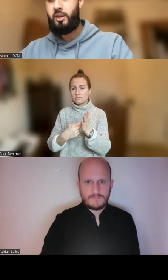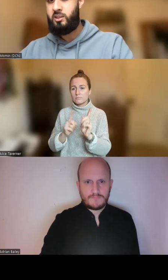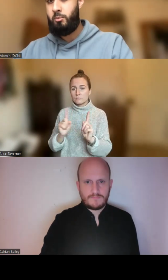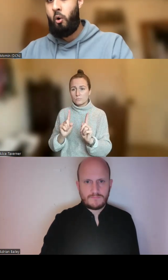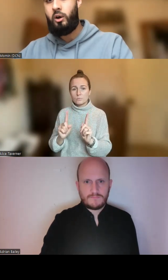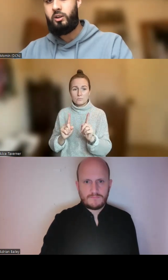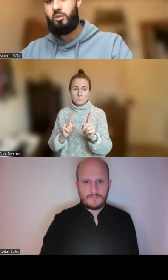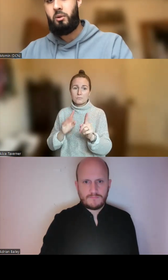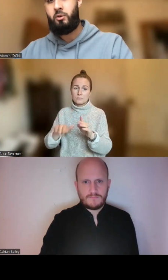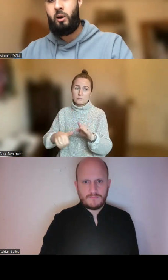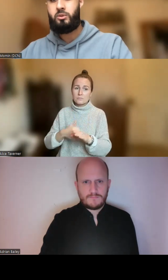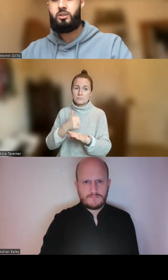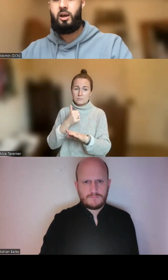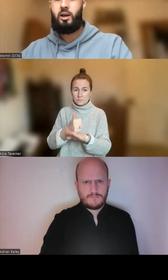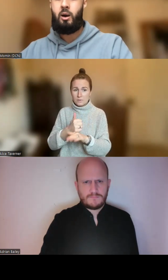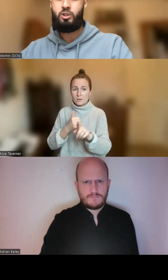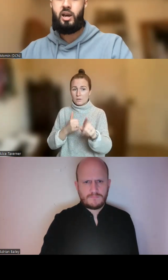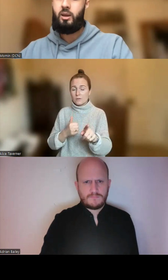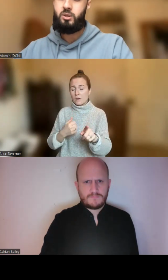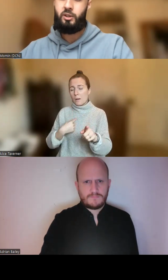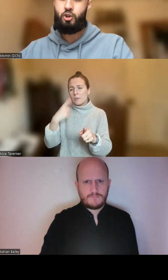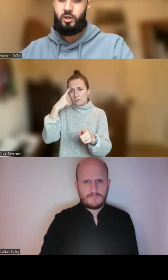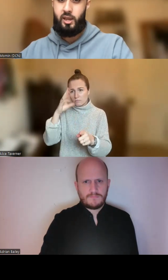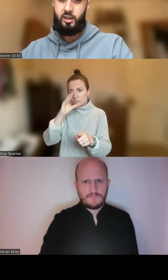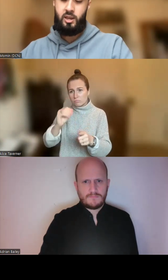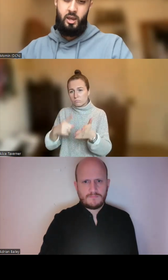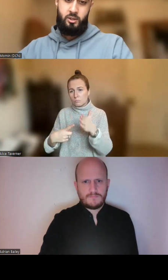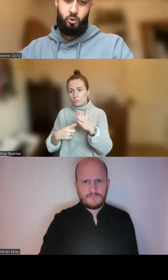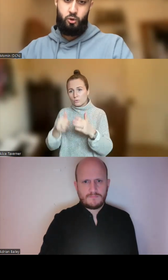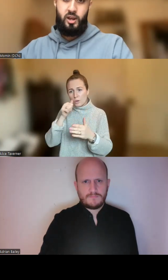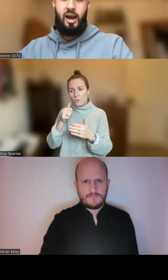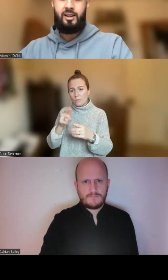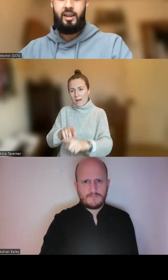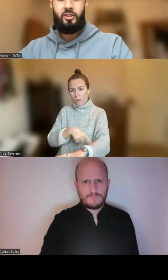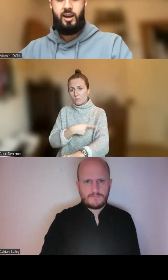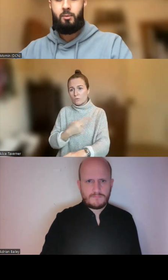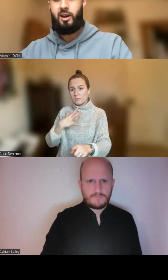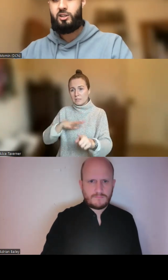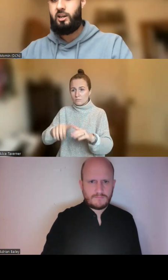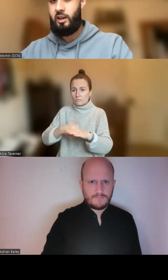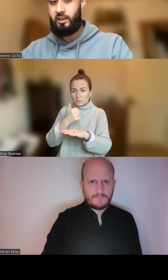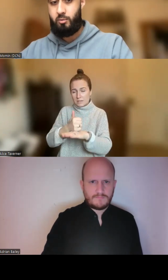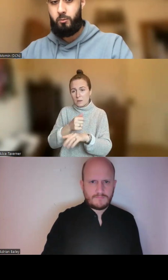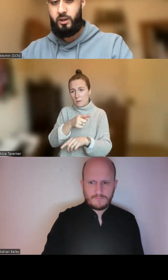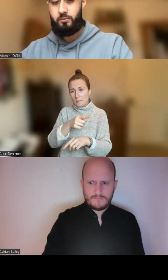I think it's important to be able to know how much time something should take so you can allocate the time to actually learning it properly.